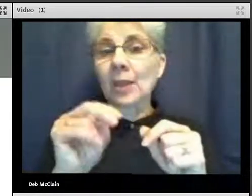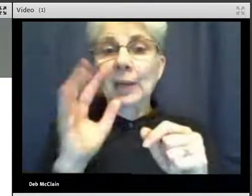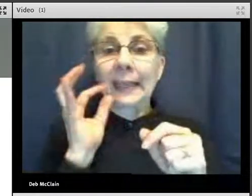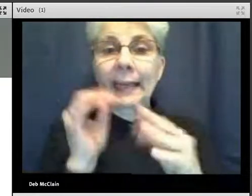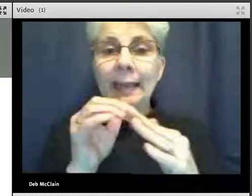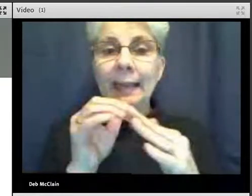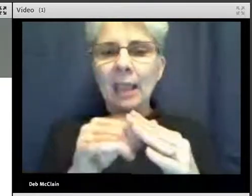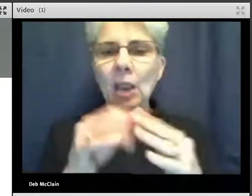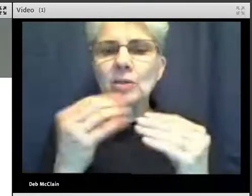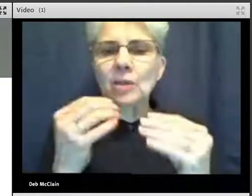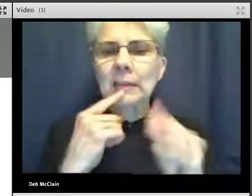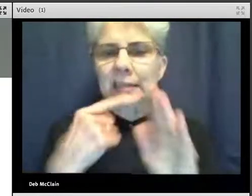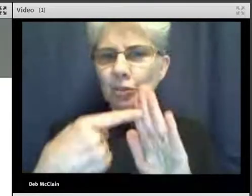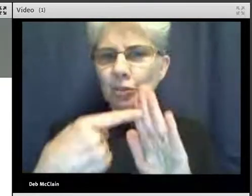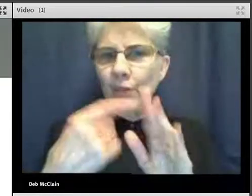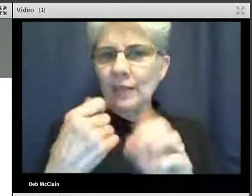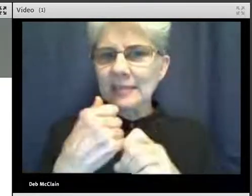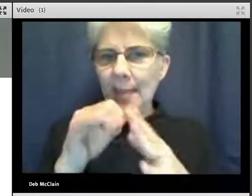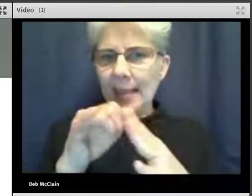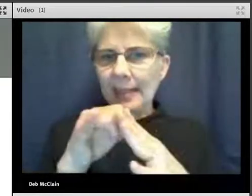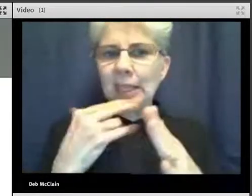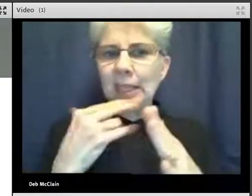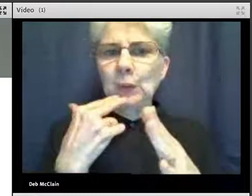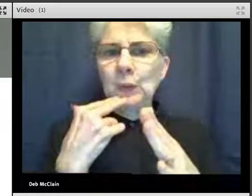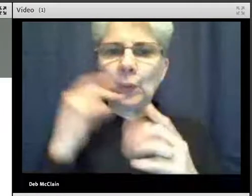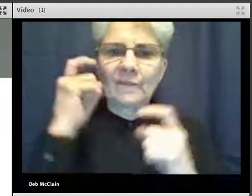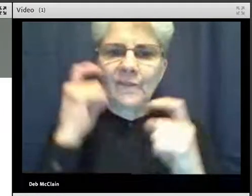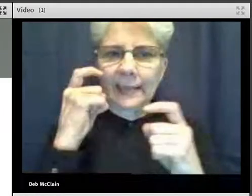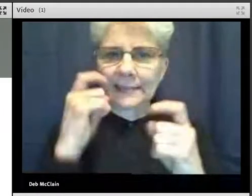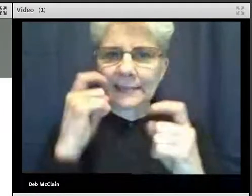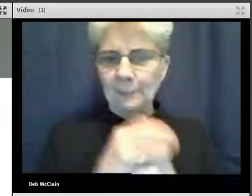in there to kind of really convey that it's making that cute, adorable face.